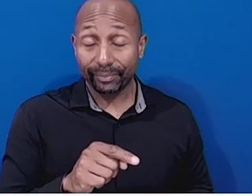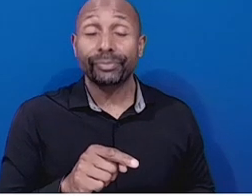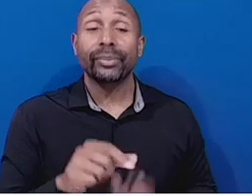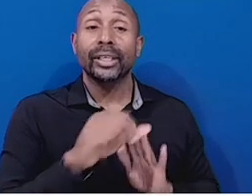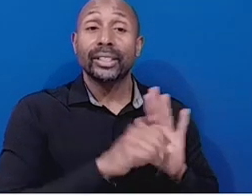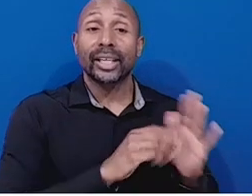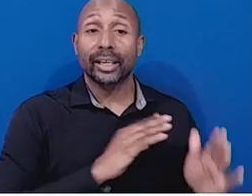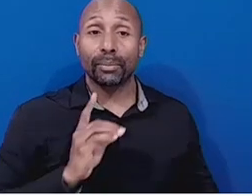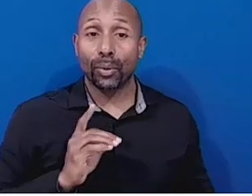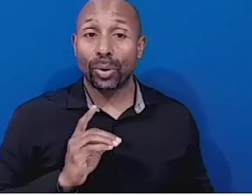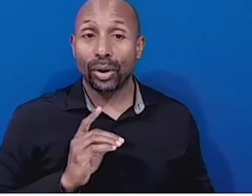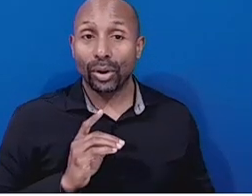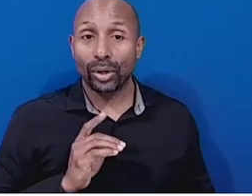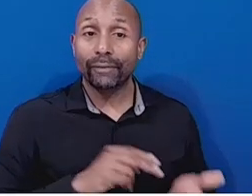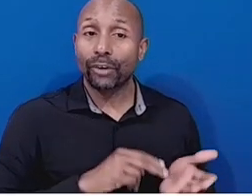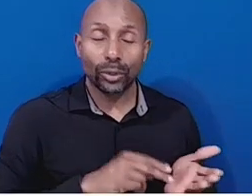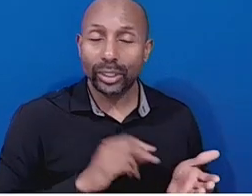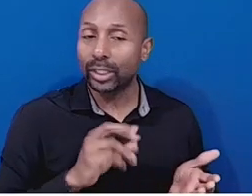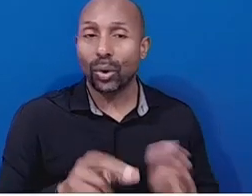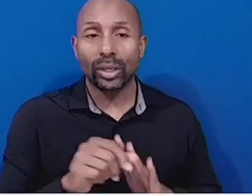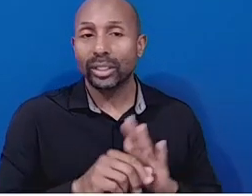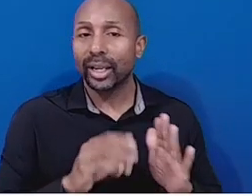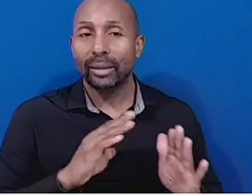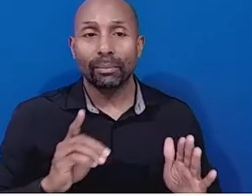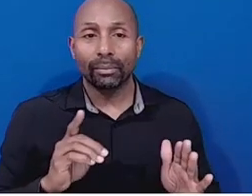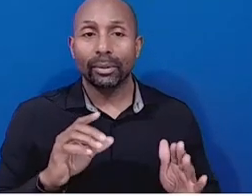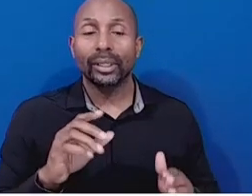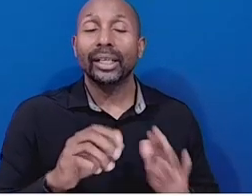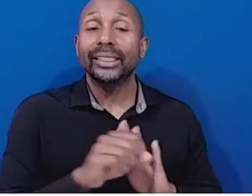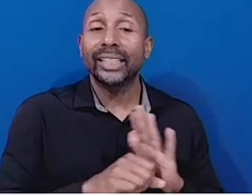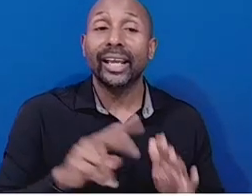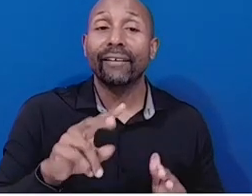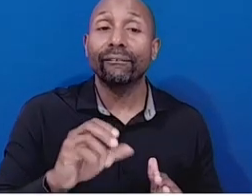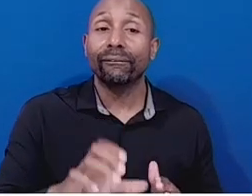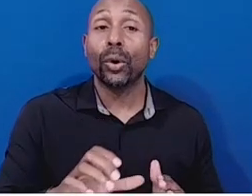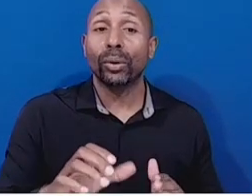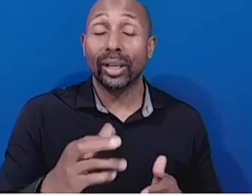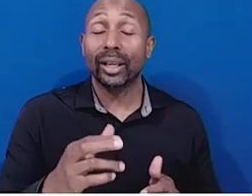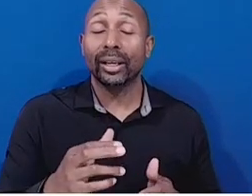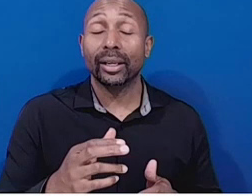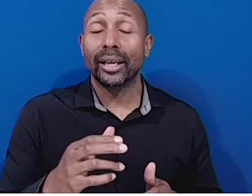state Board of Nursing or the state vocational agencies, they have much less